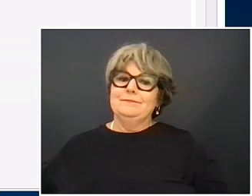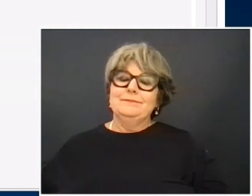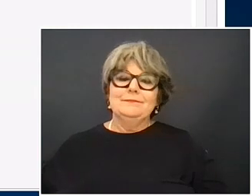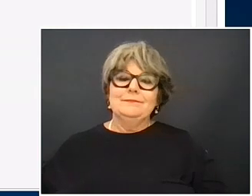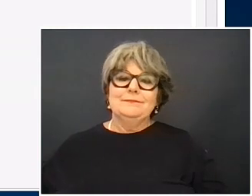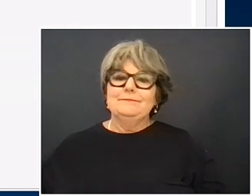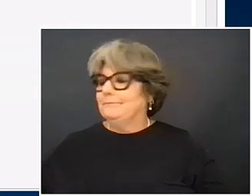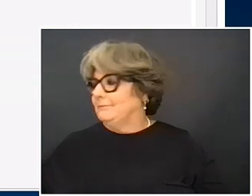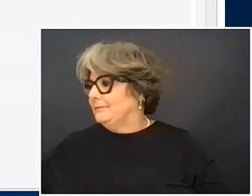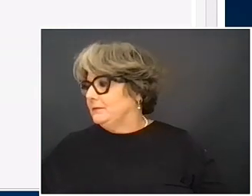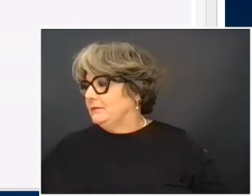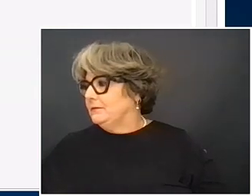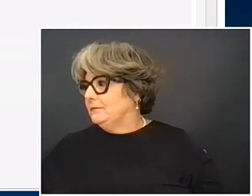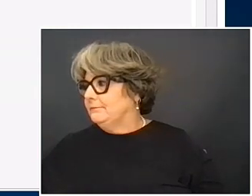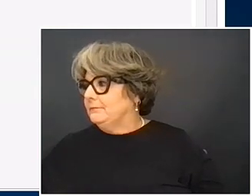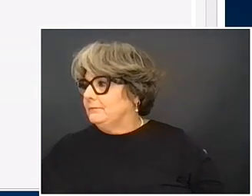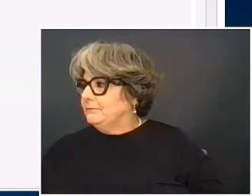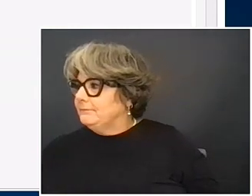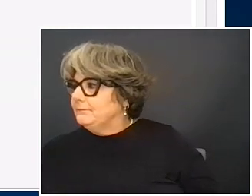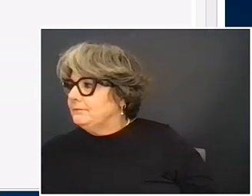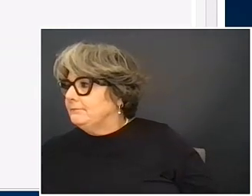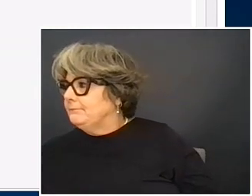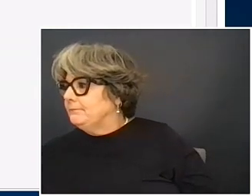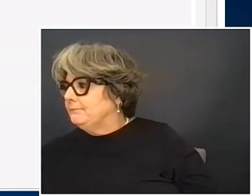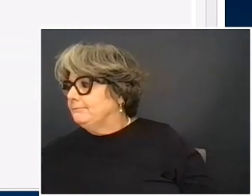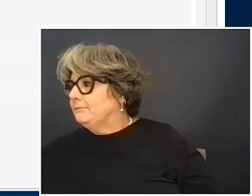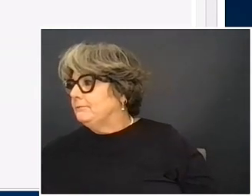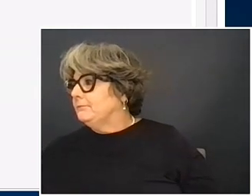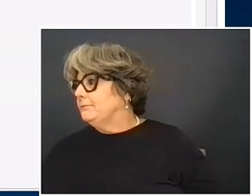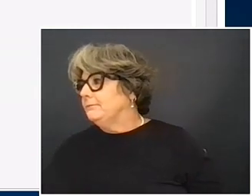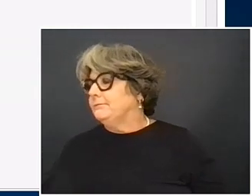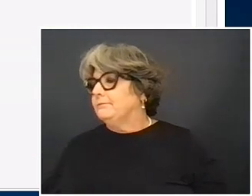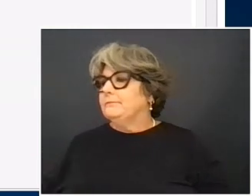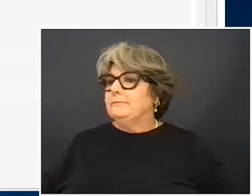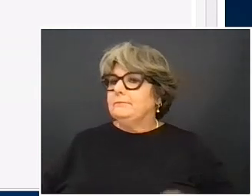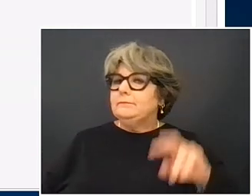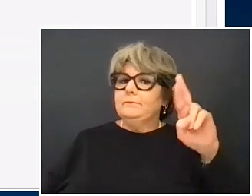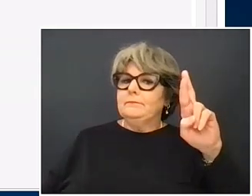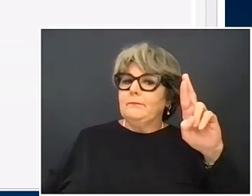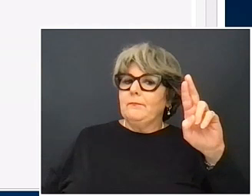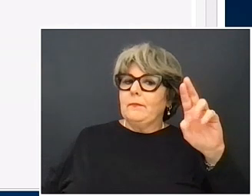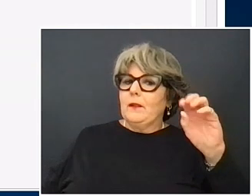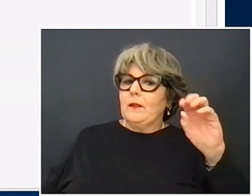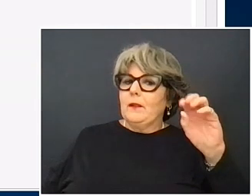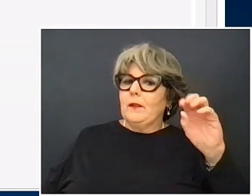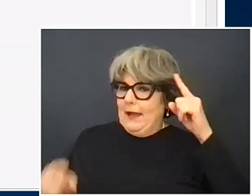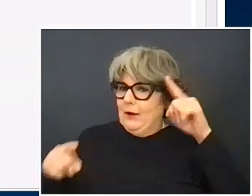Thank you, Barmak. Robyn. Yeah, I agree, you know, we have a lot of clients that have been ripped off by